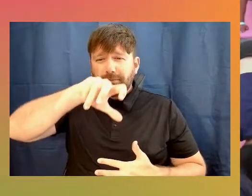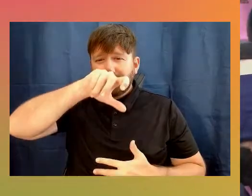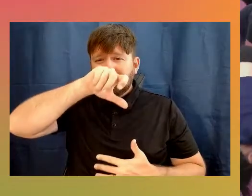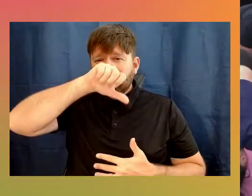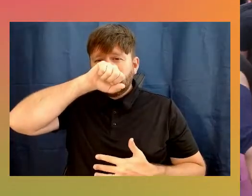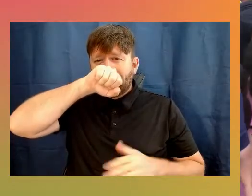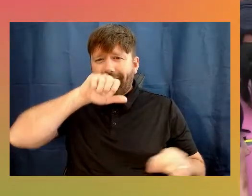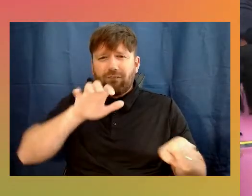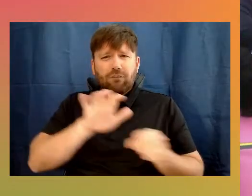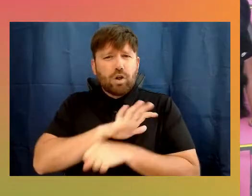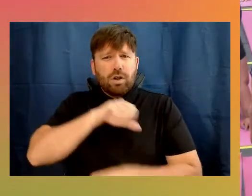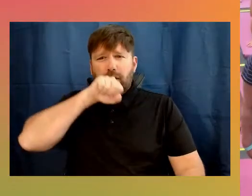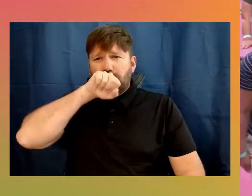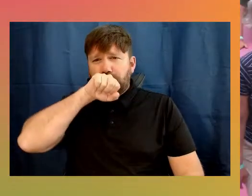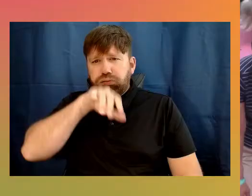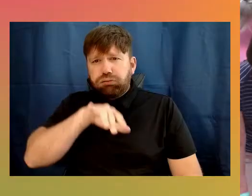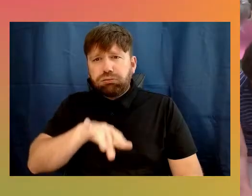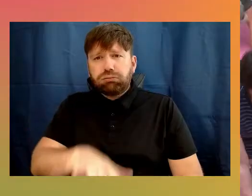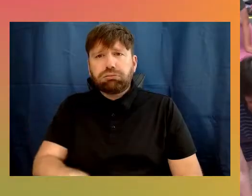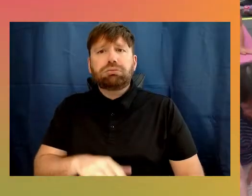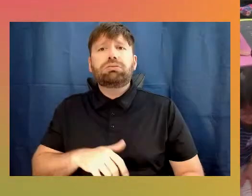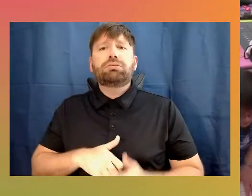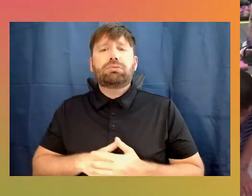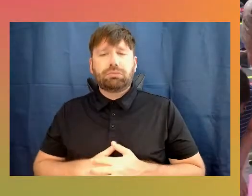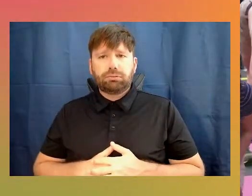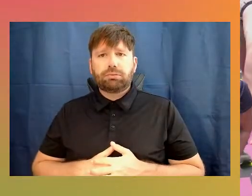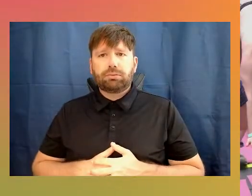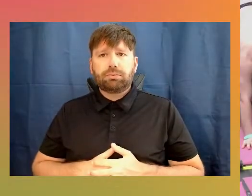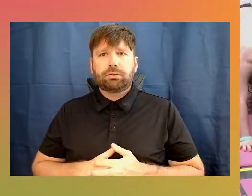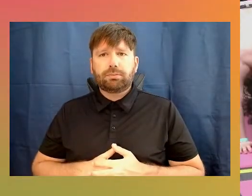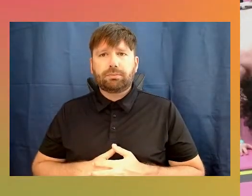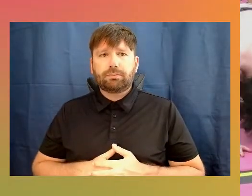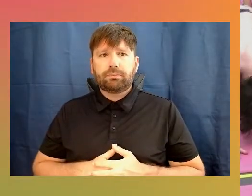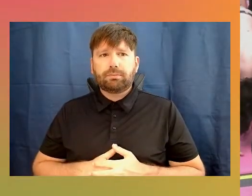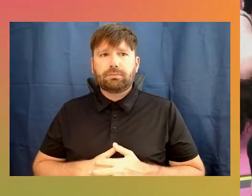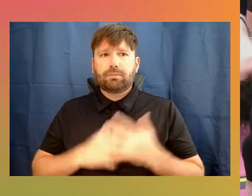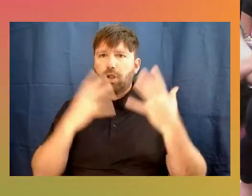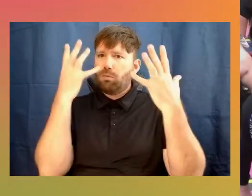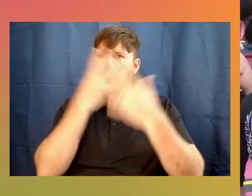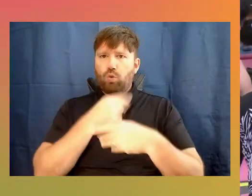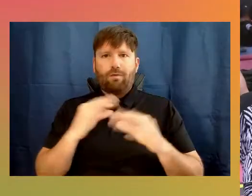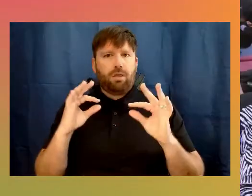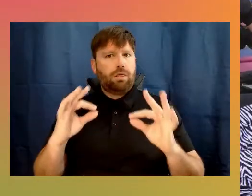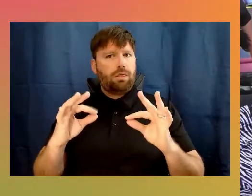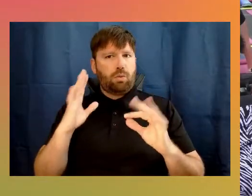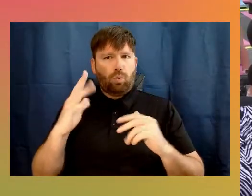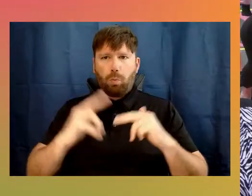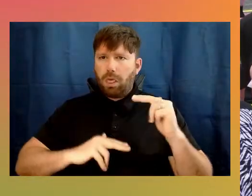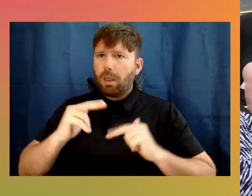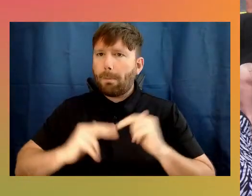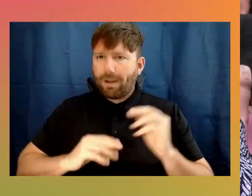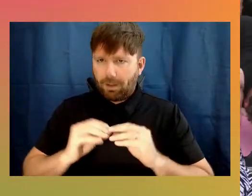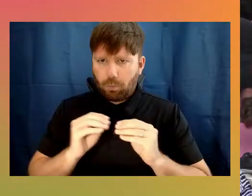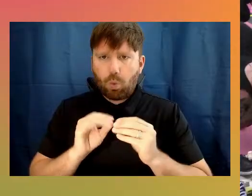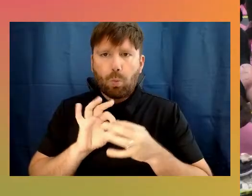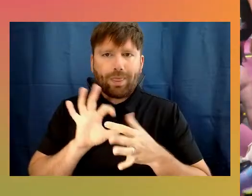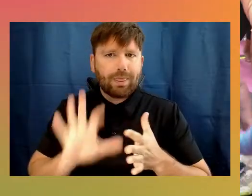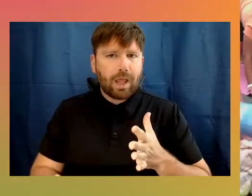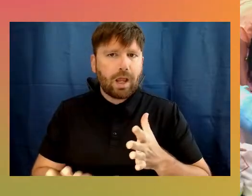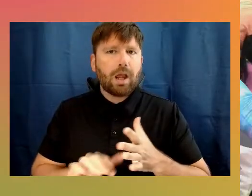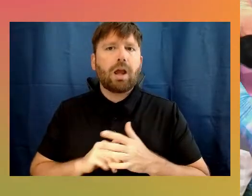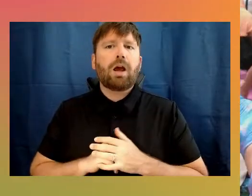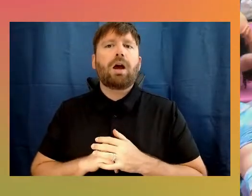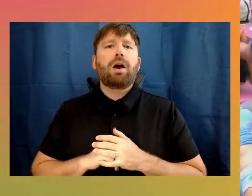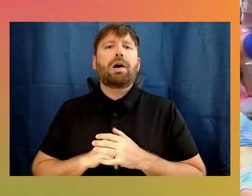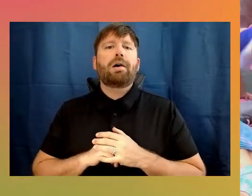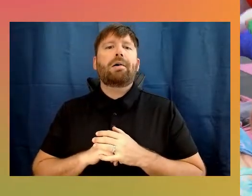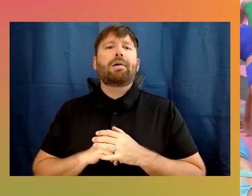BIG INHALE THROUGH THE NOSE.